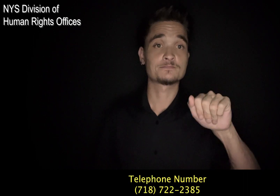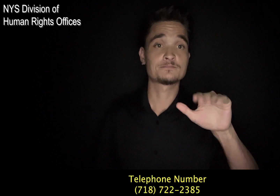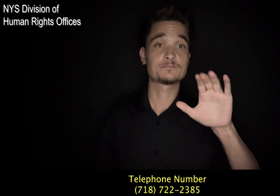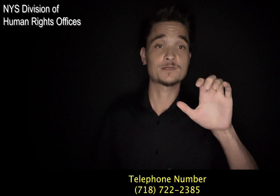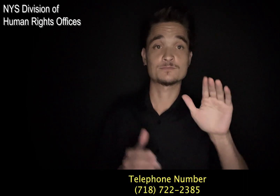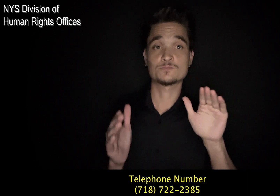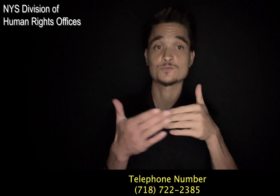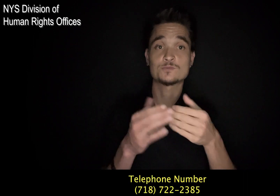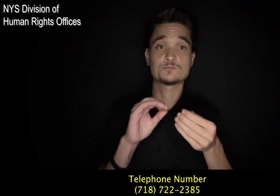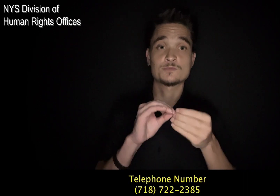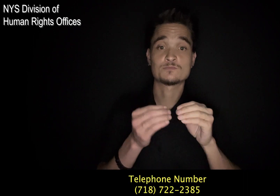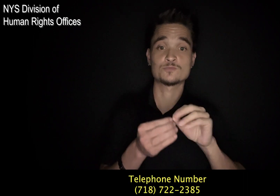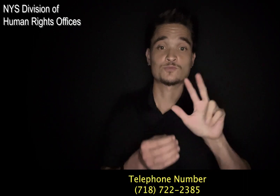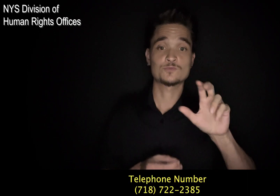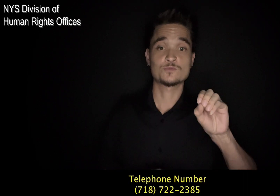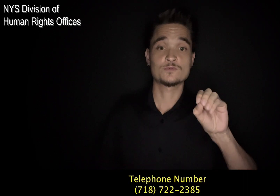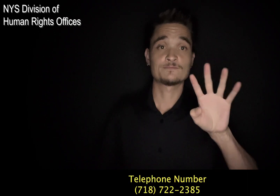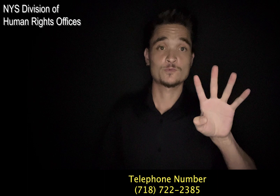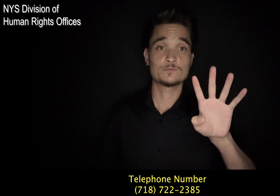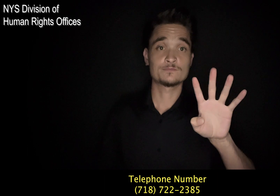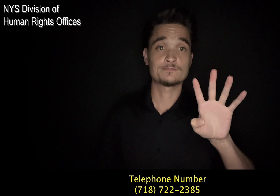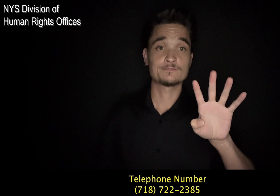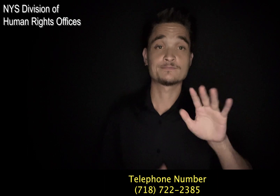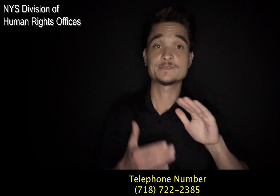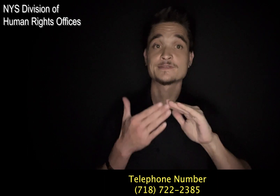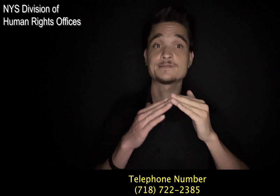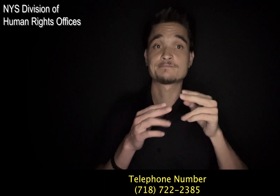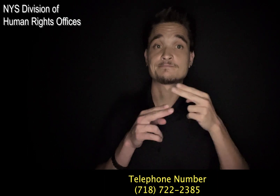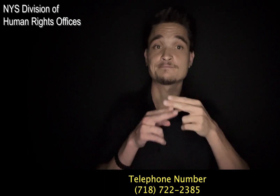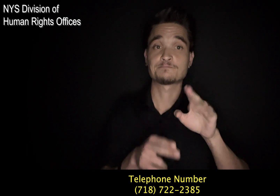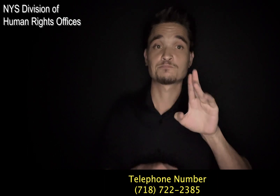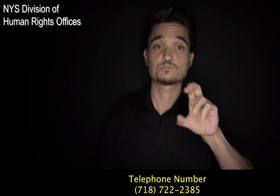Telephone Number (718) 722-2385